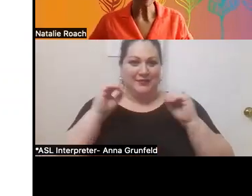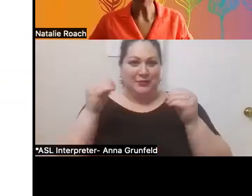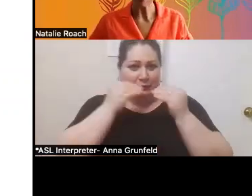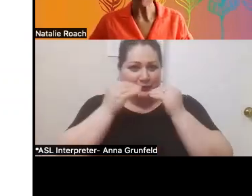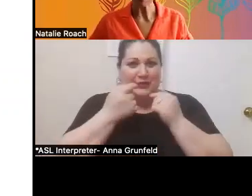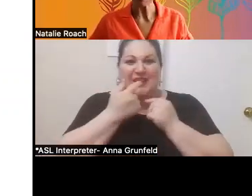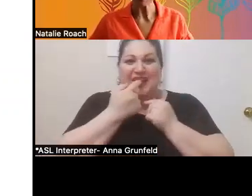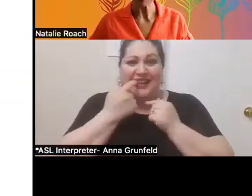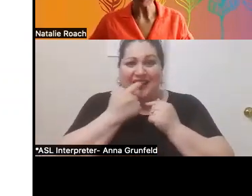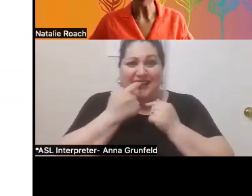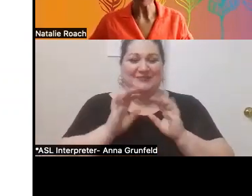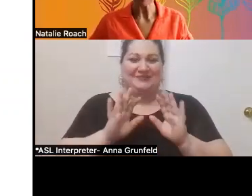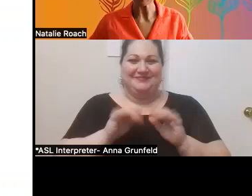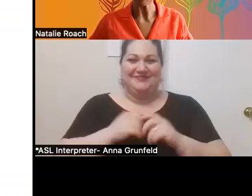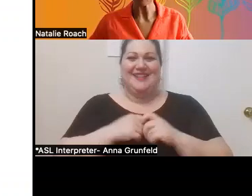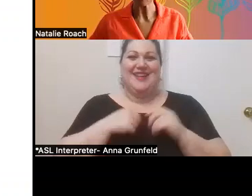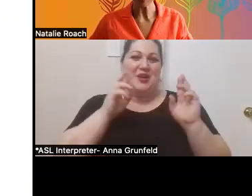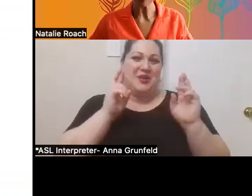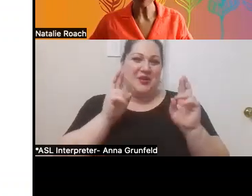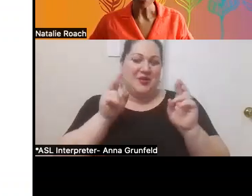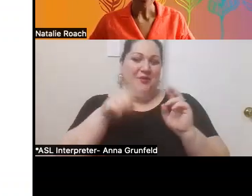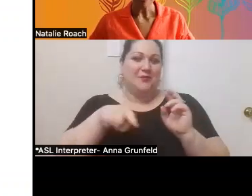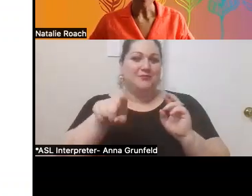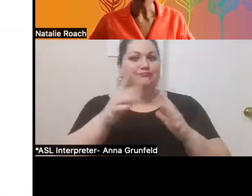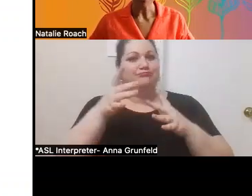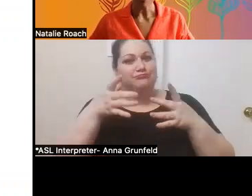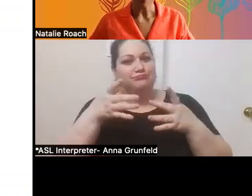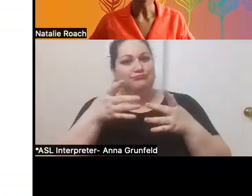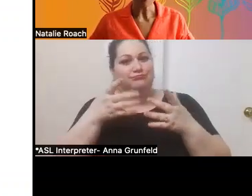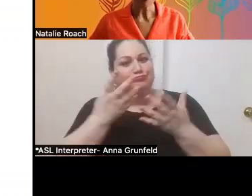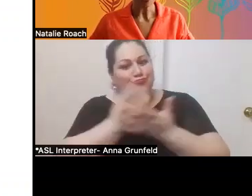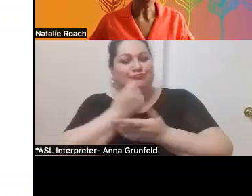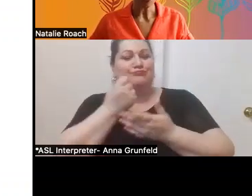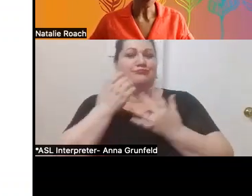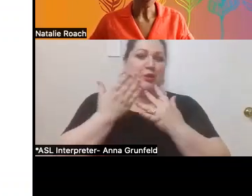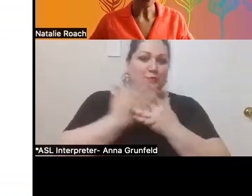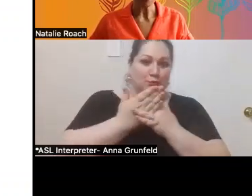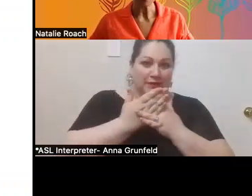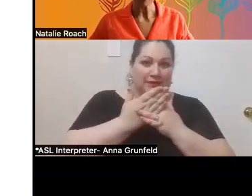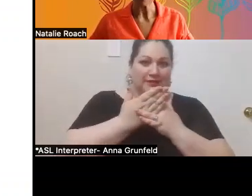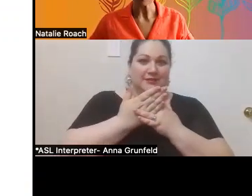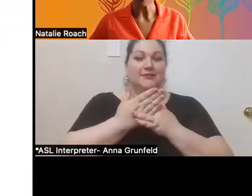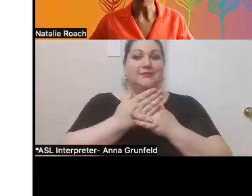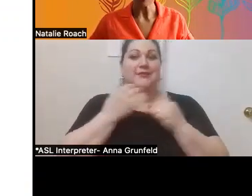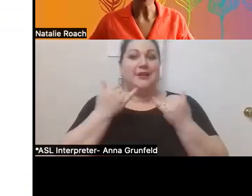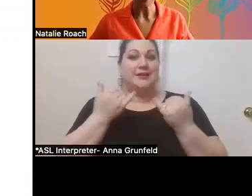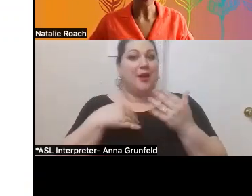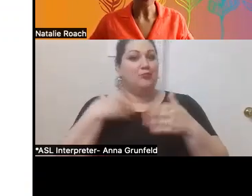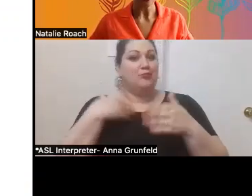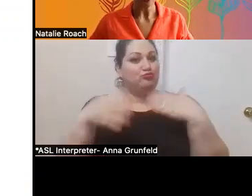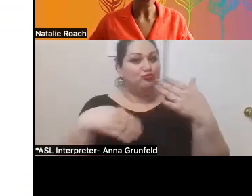But I hope you're able to take a little break and we are going to go into our next session.